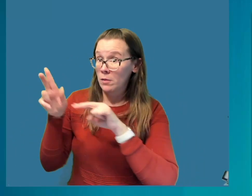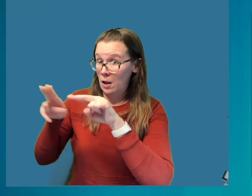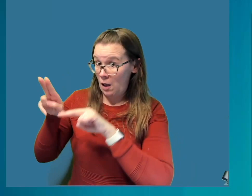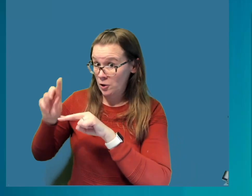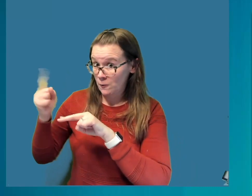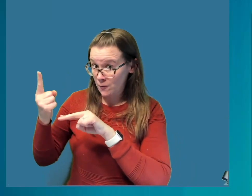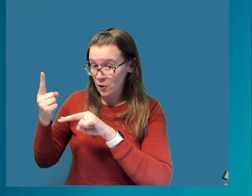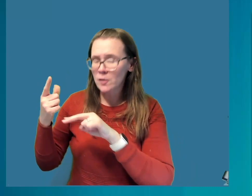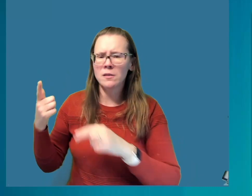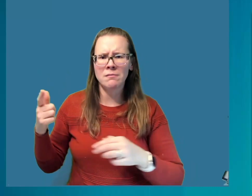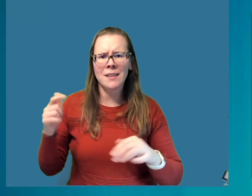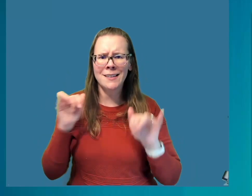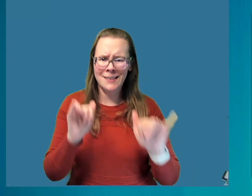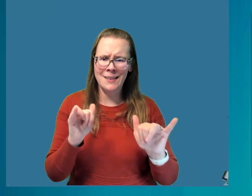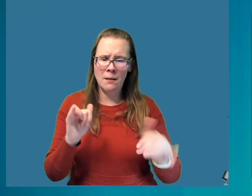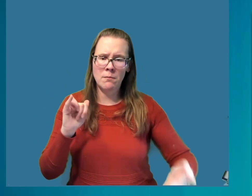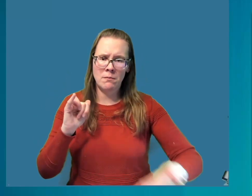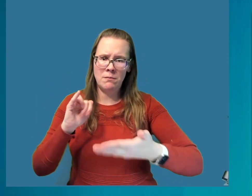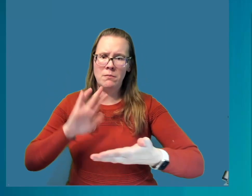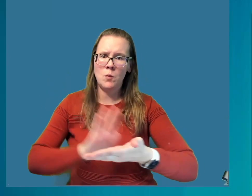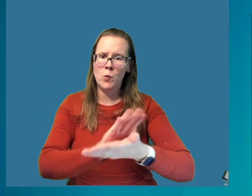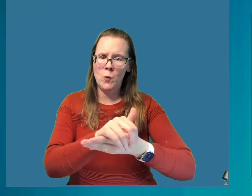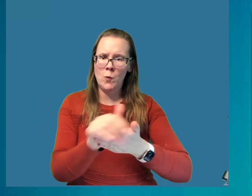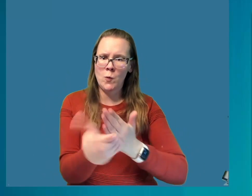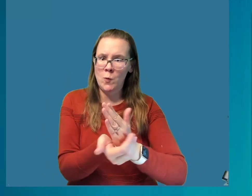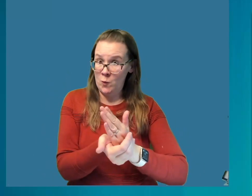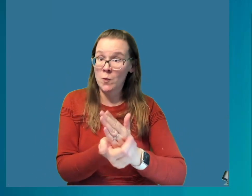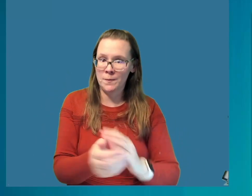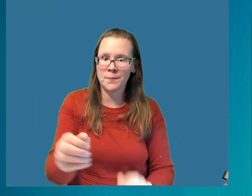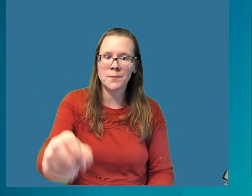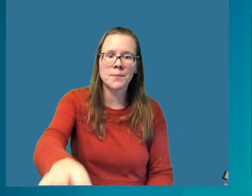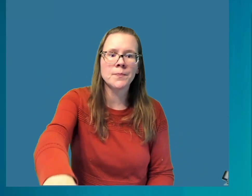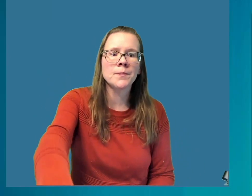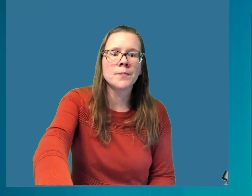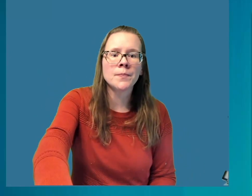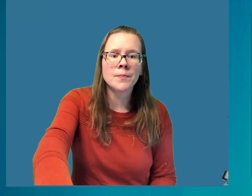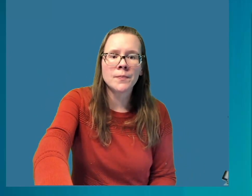sister's dog, and so you go ahead and make the collage just the way you would. And then, uh,